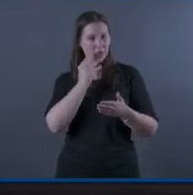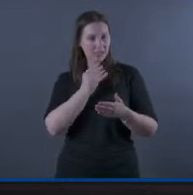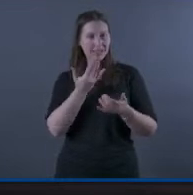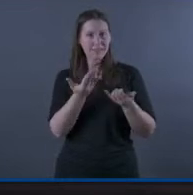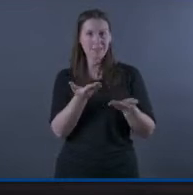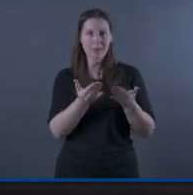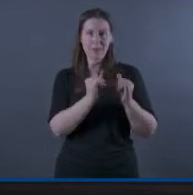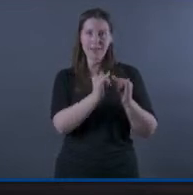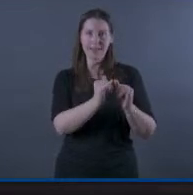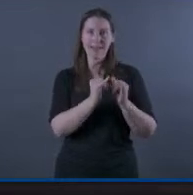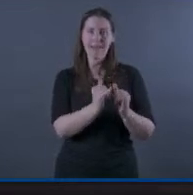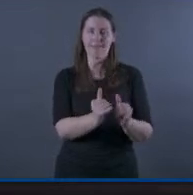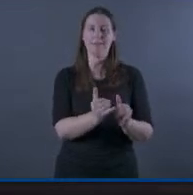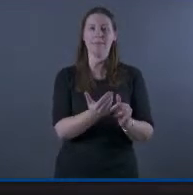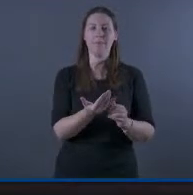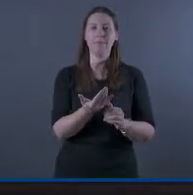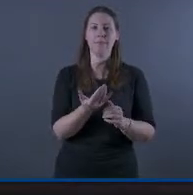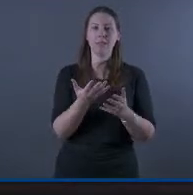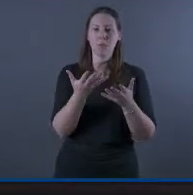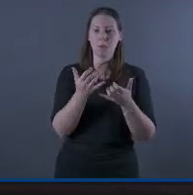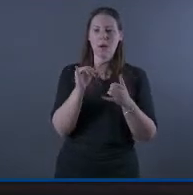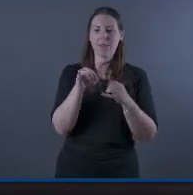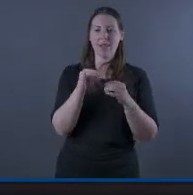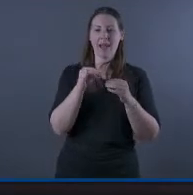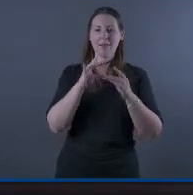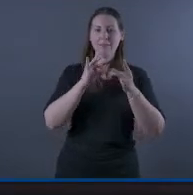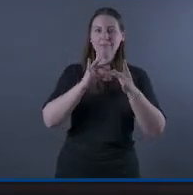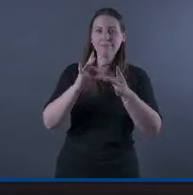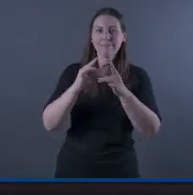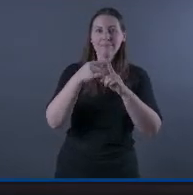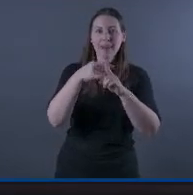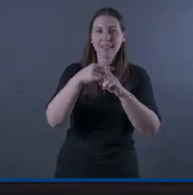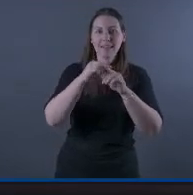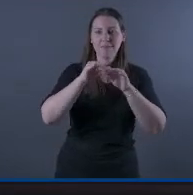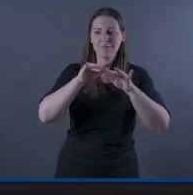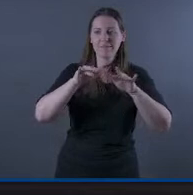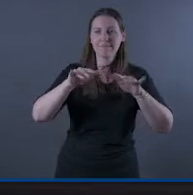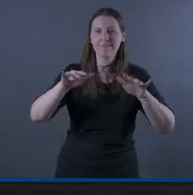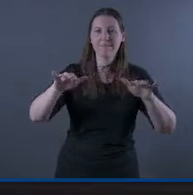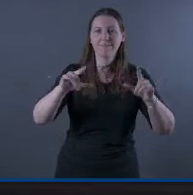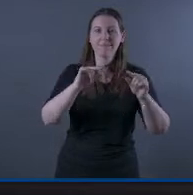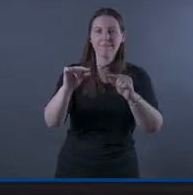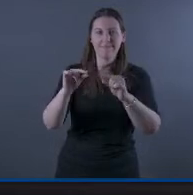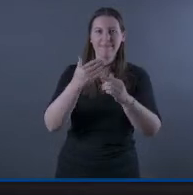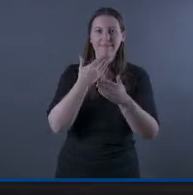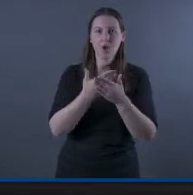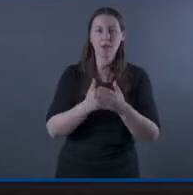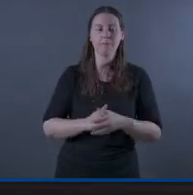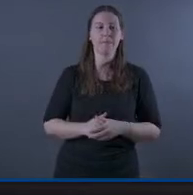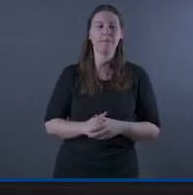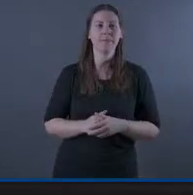So really proud of that it's this, my wife volunteers there. And she was there during the first time that we had